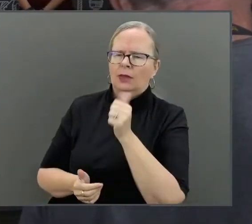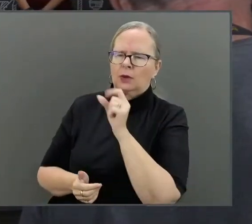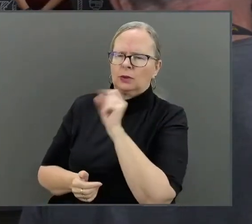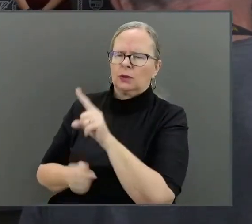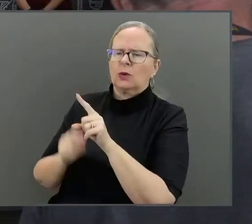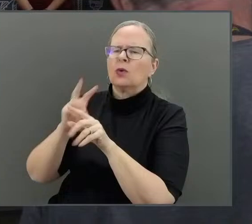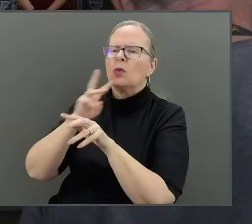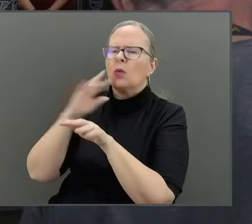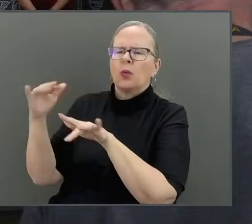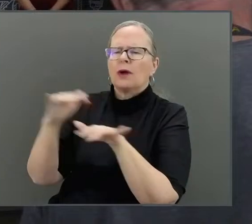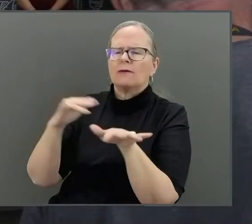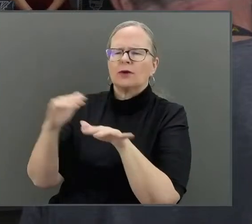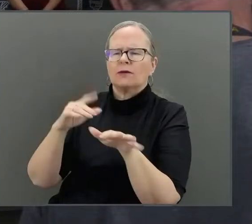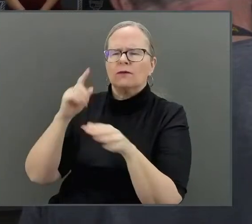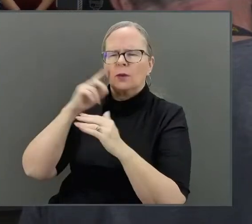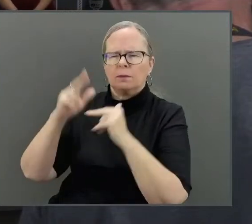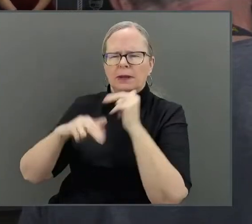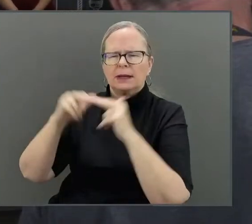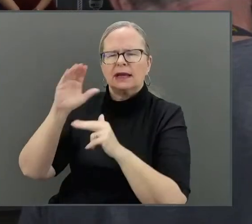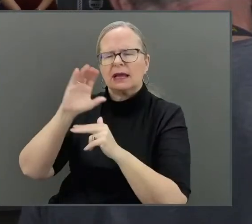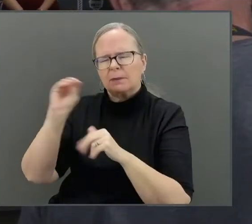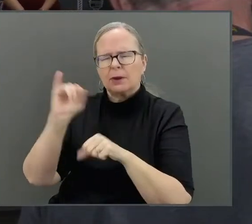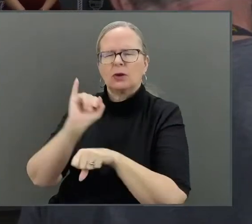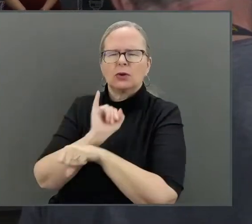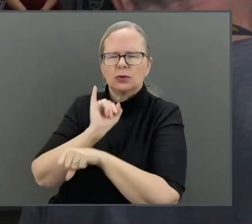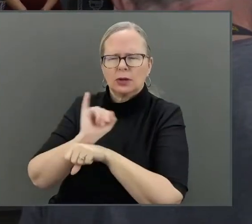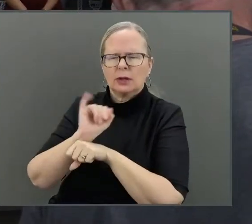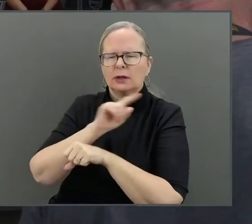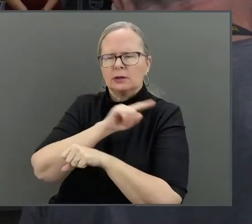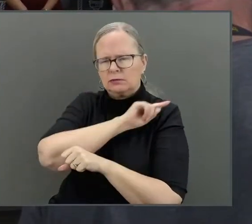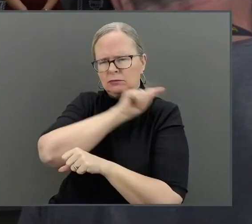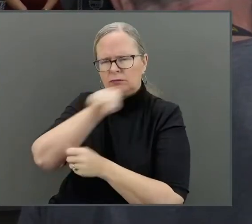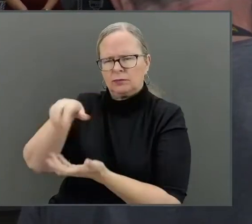stuff like that what about say other different companies like pressure washing companies what